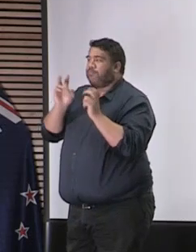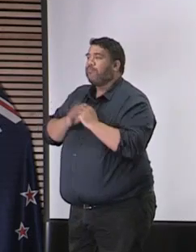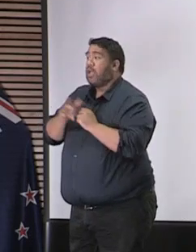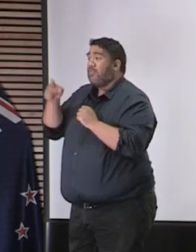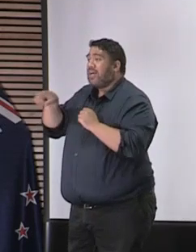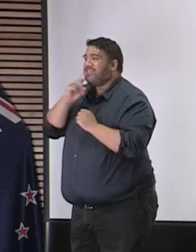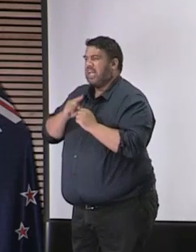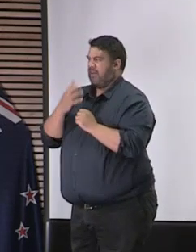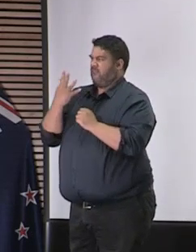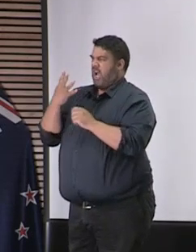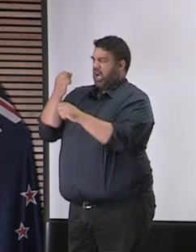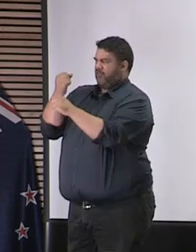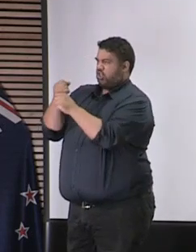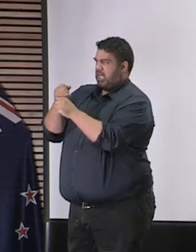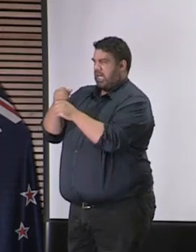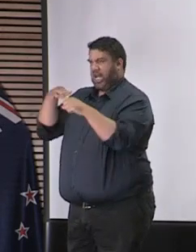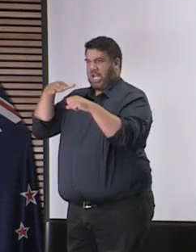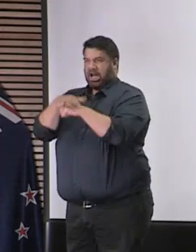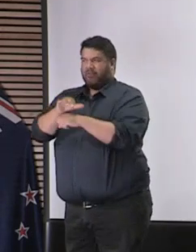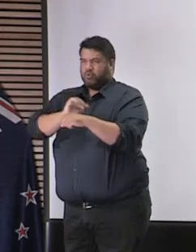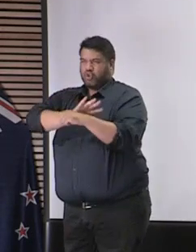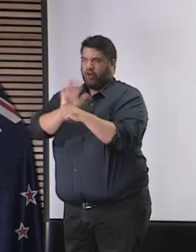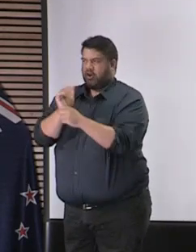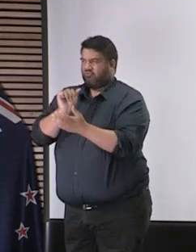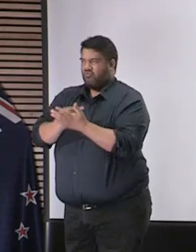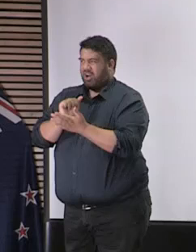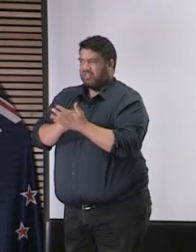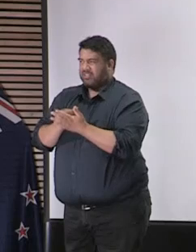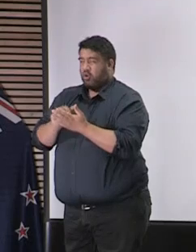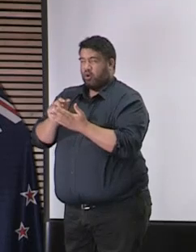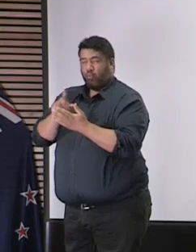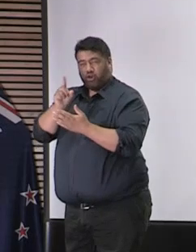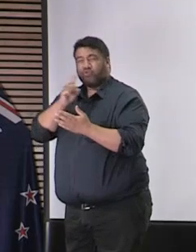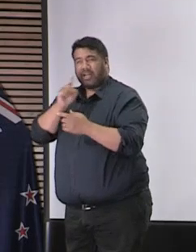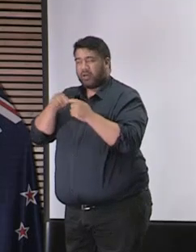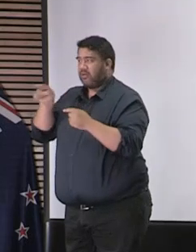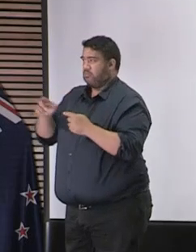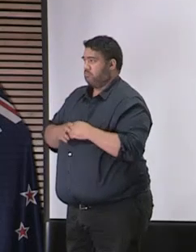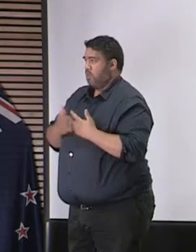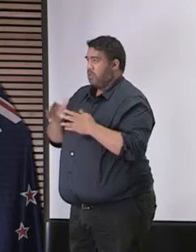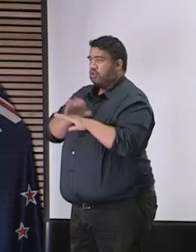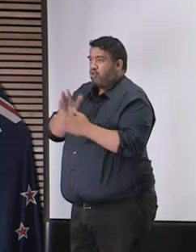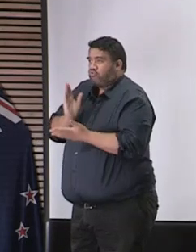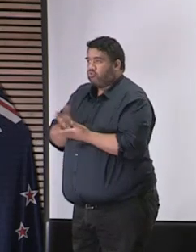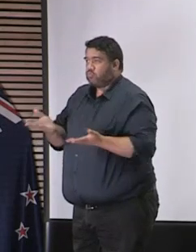is the cause of COVID-19 and and do you have a message to them and New Zealanders?